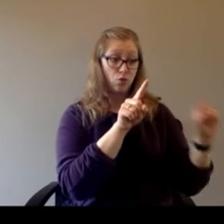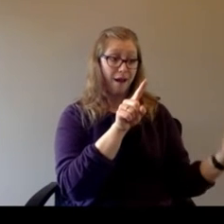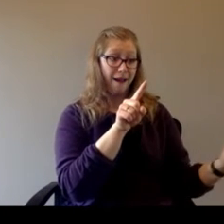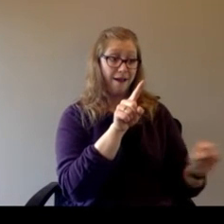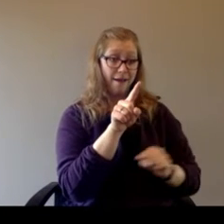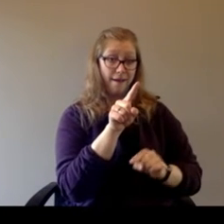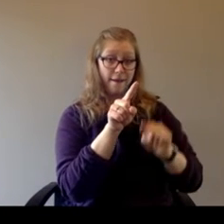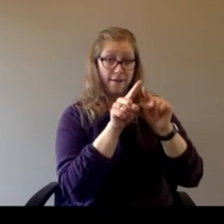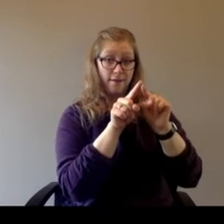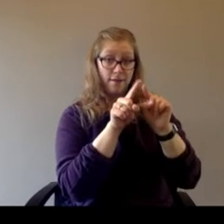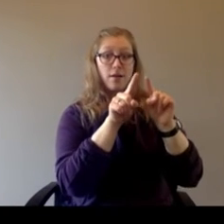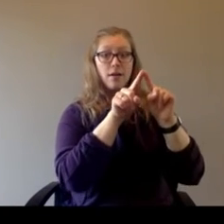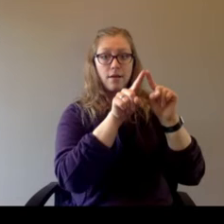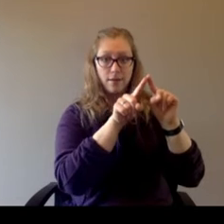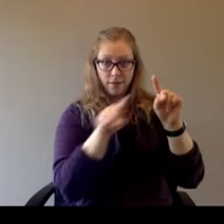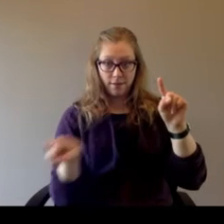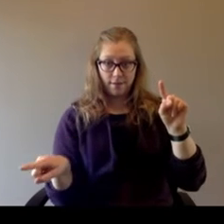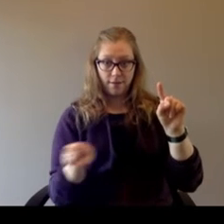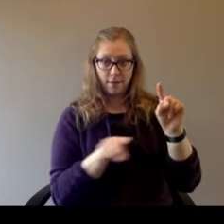one thing I want you to notice, in this picture, is that